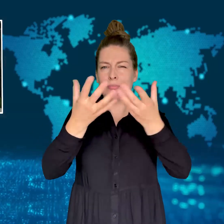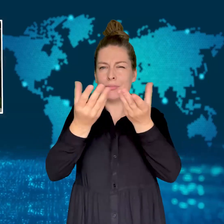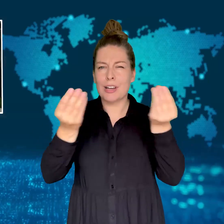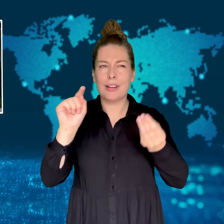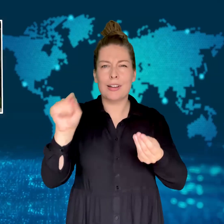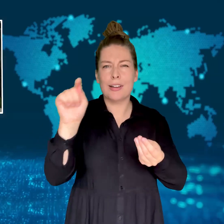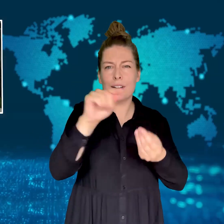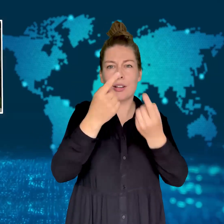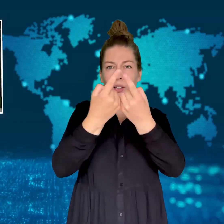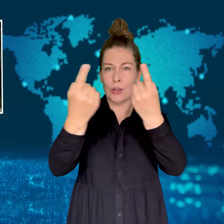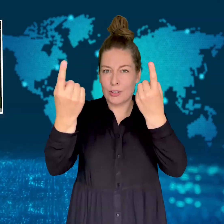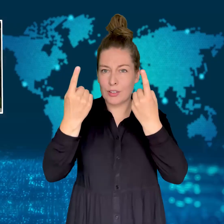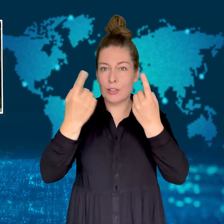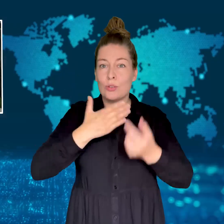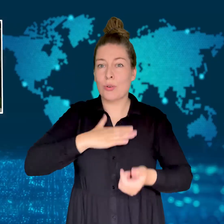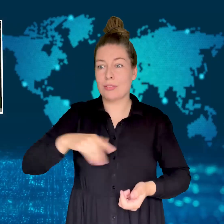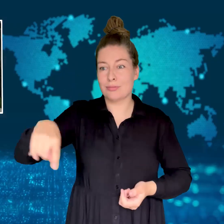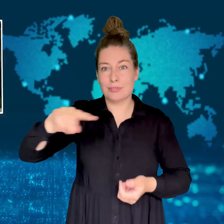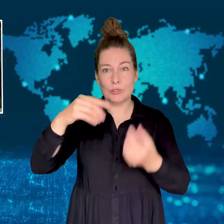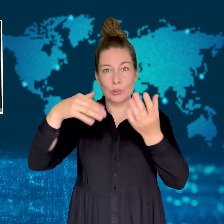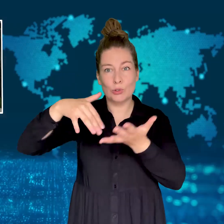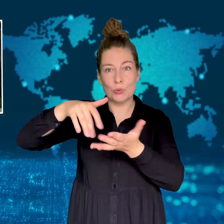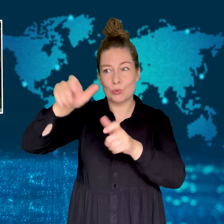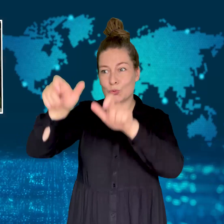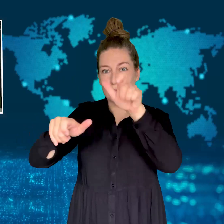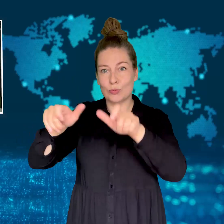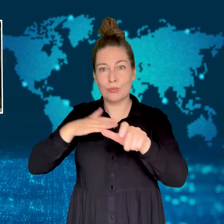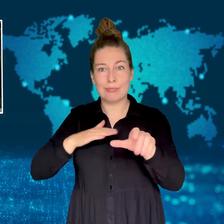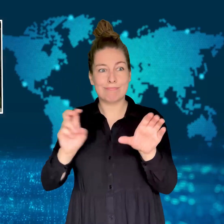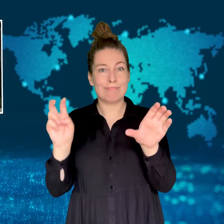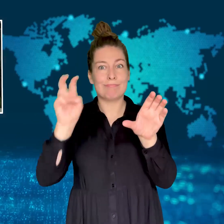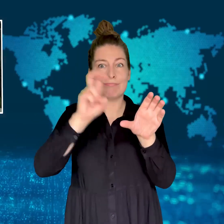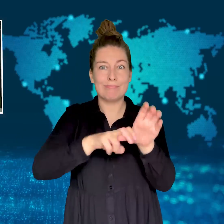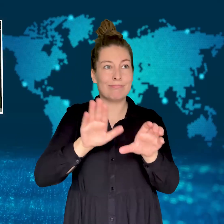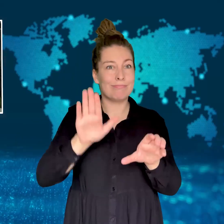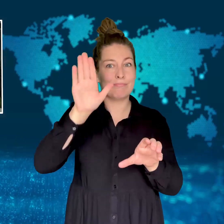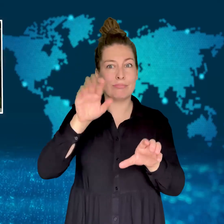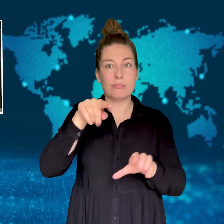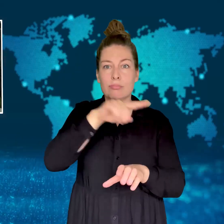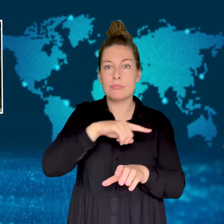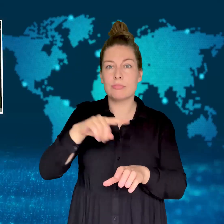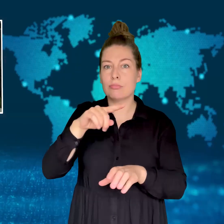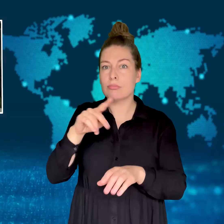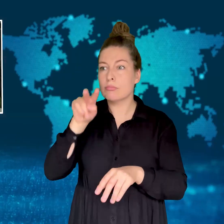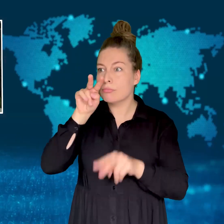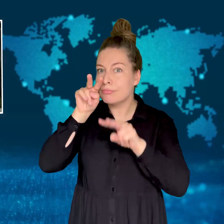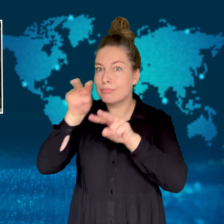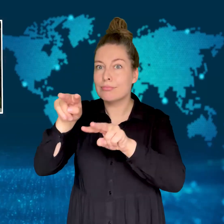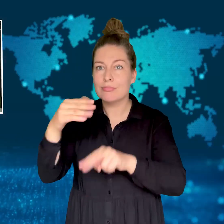In the decision, the Supreme Court wrote that "a benefit provided to